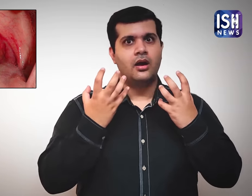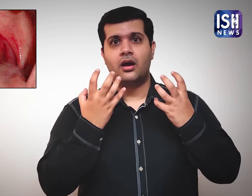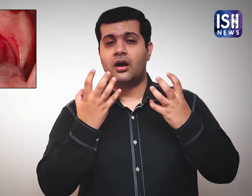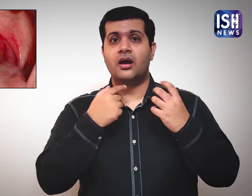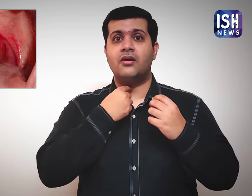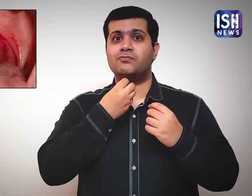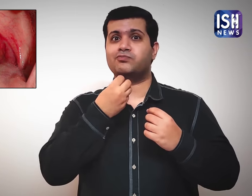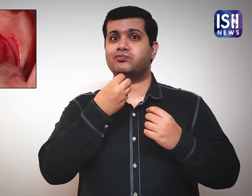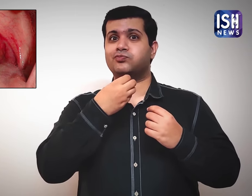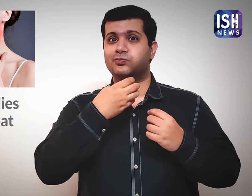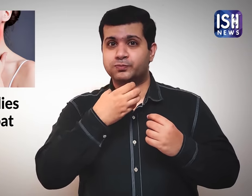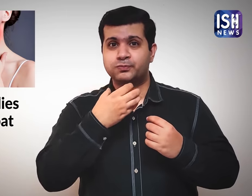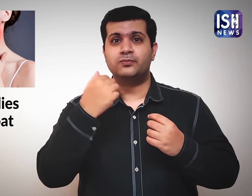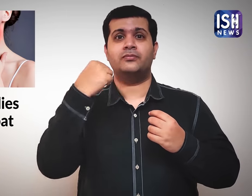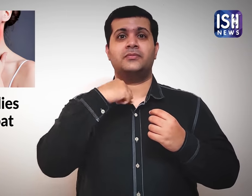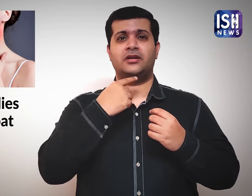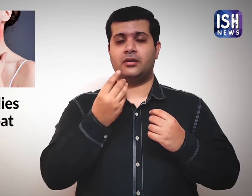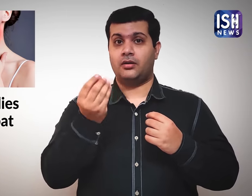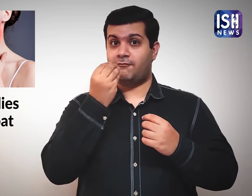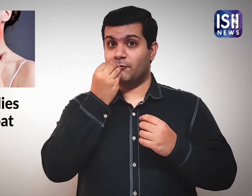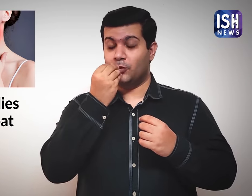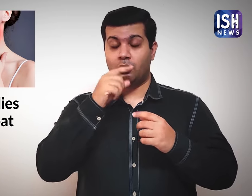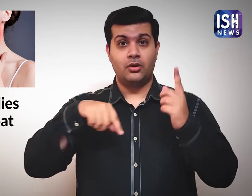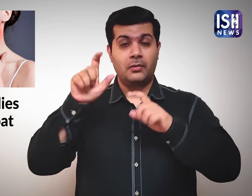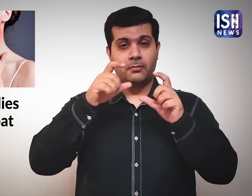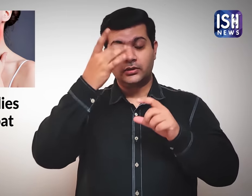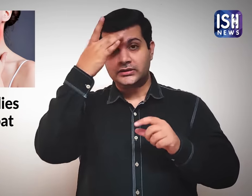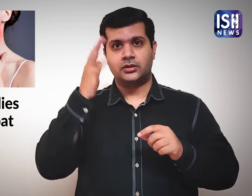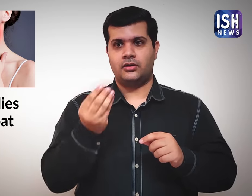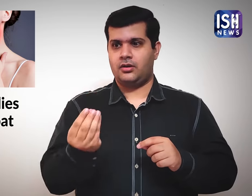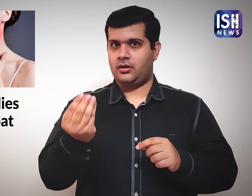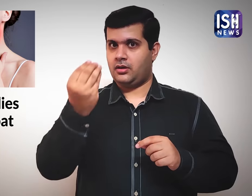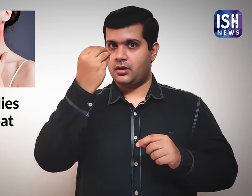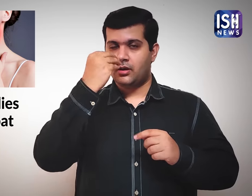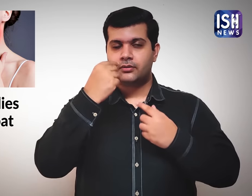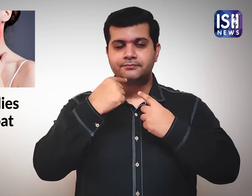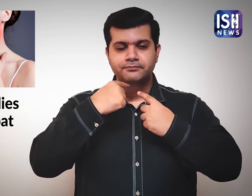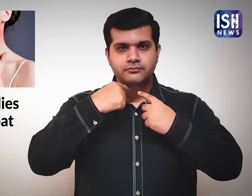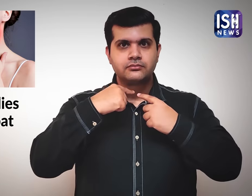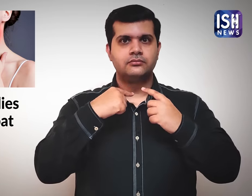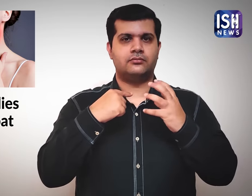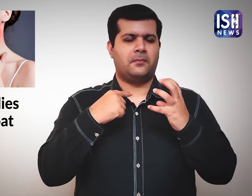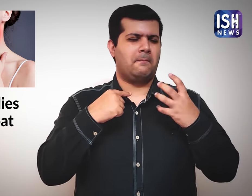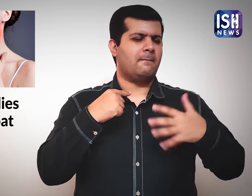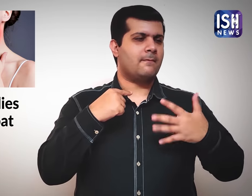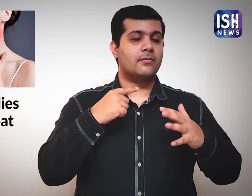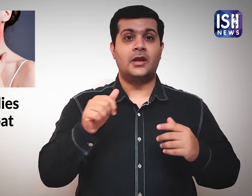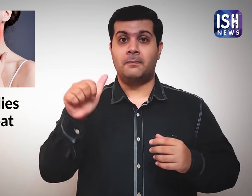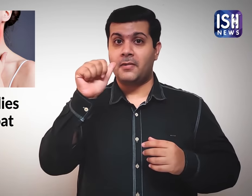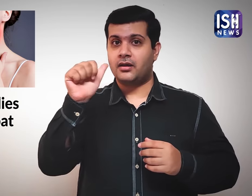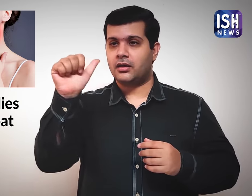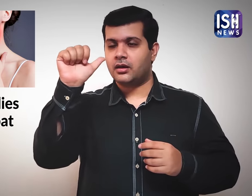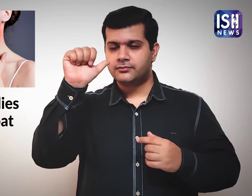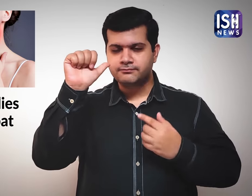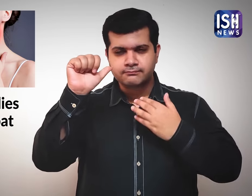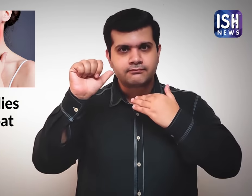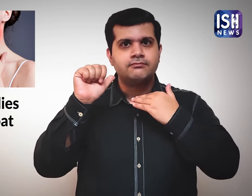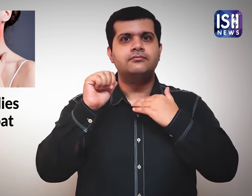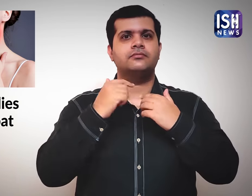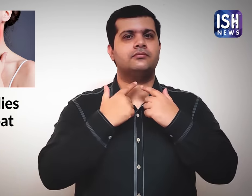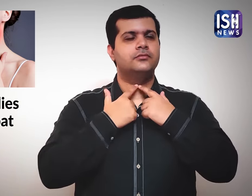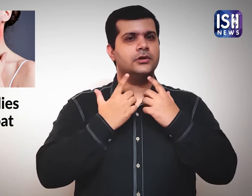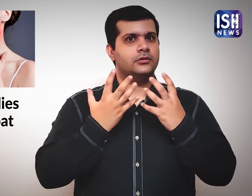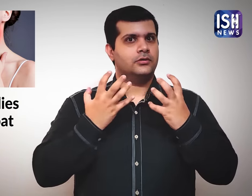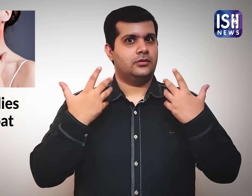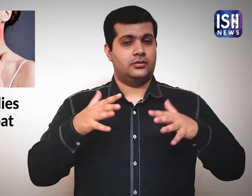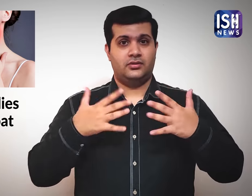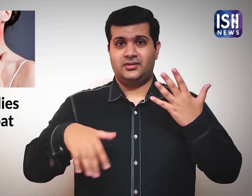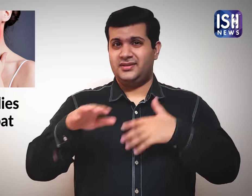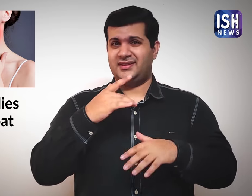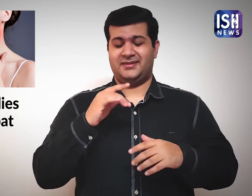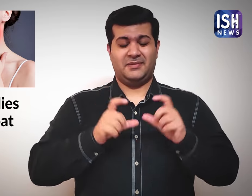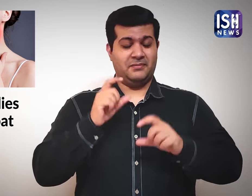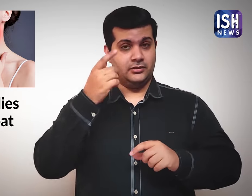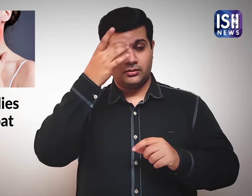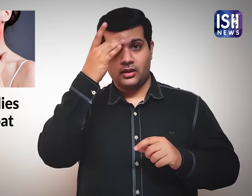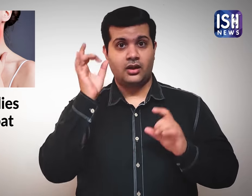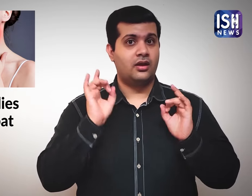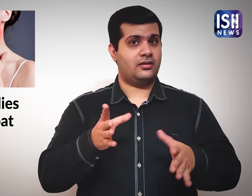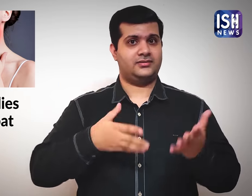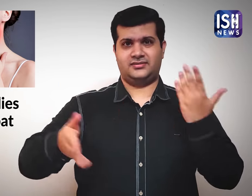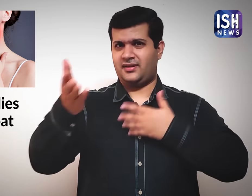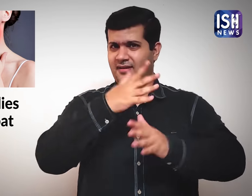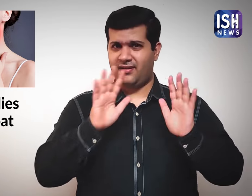There is swelling and it hurts while swallowing food or water. Many hate the feeling.